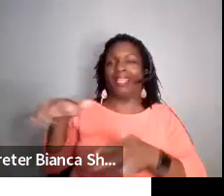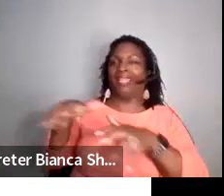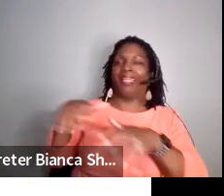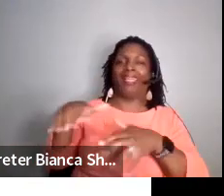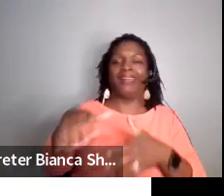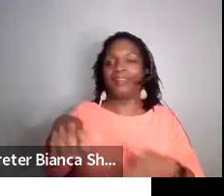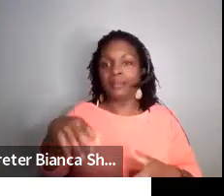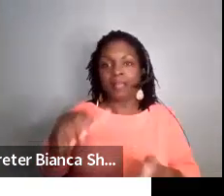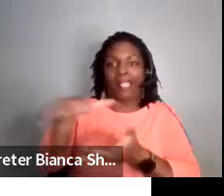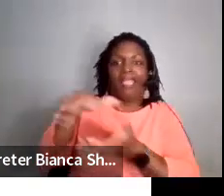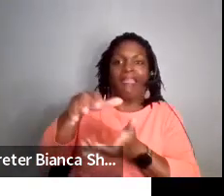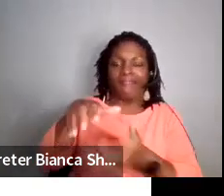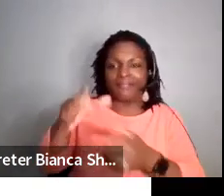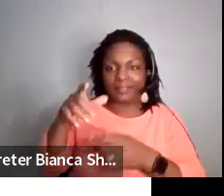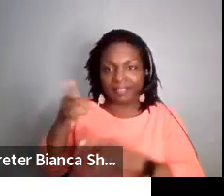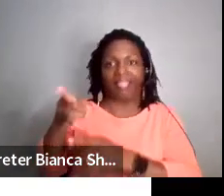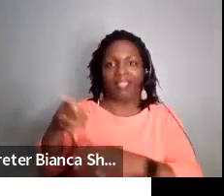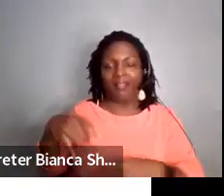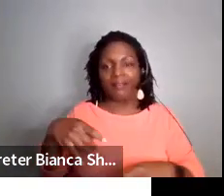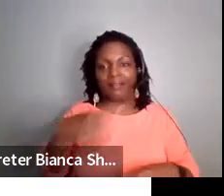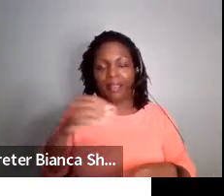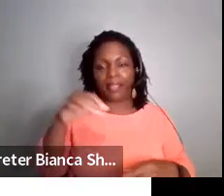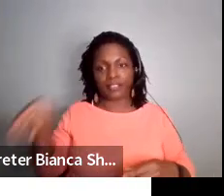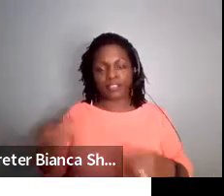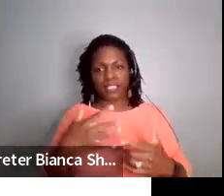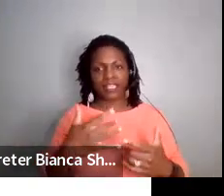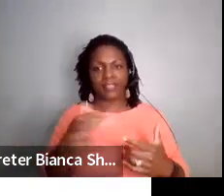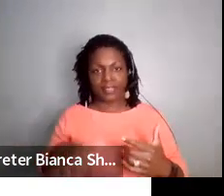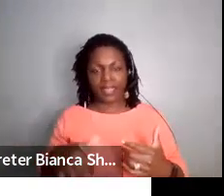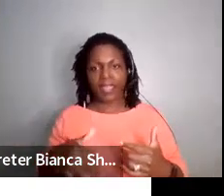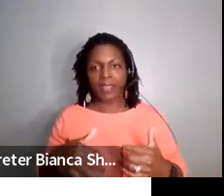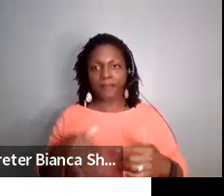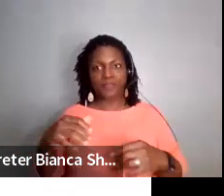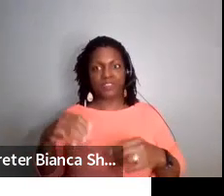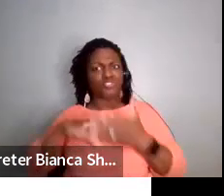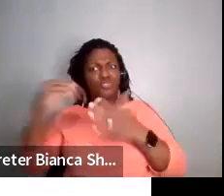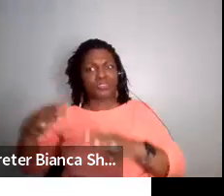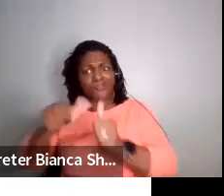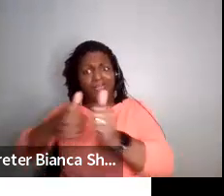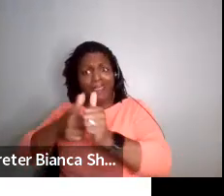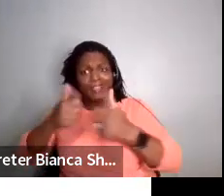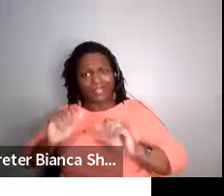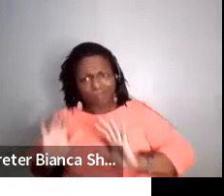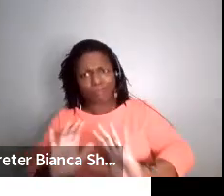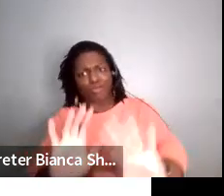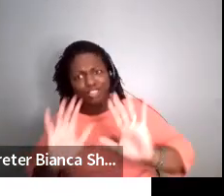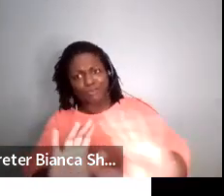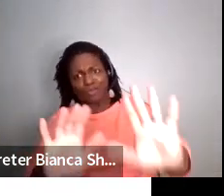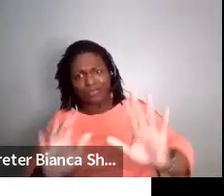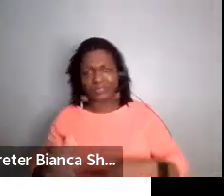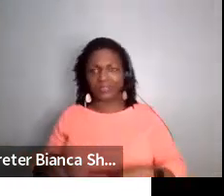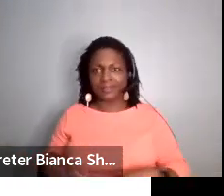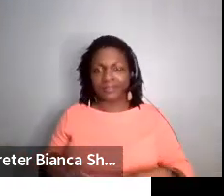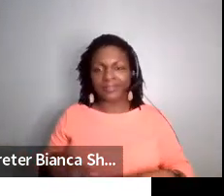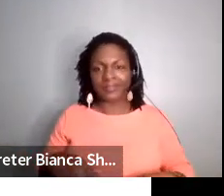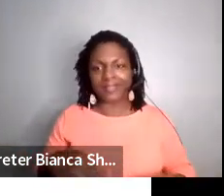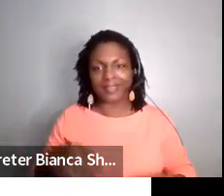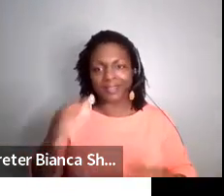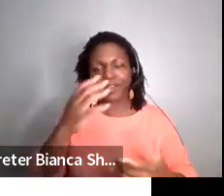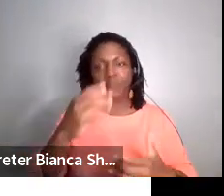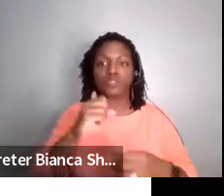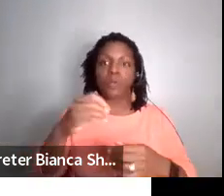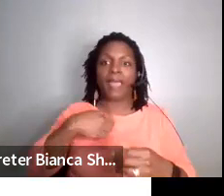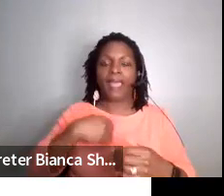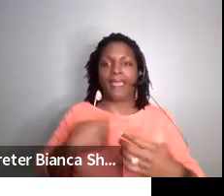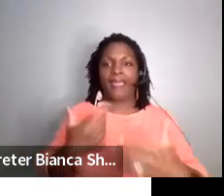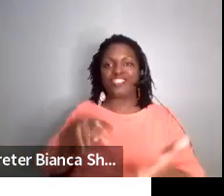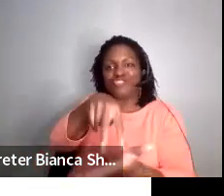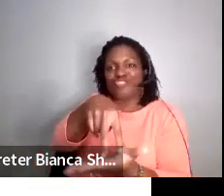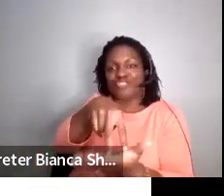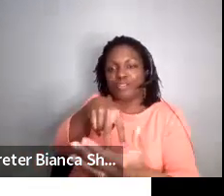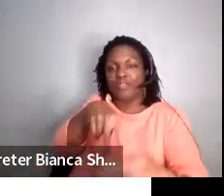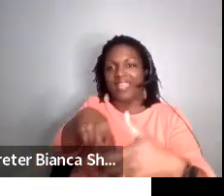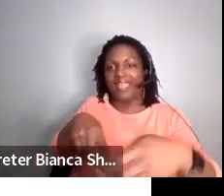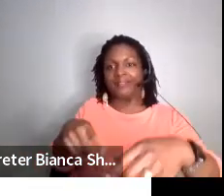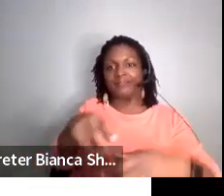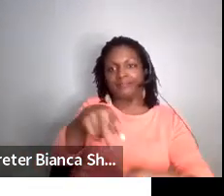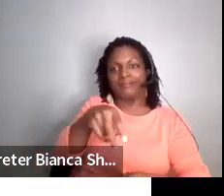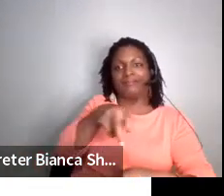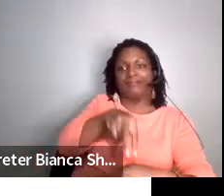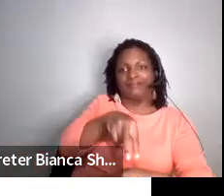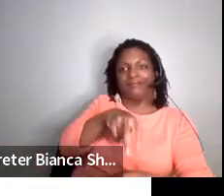So I kind of read onto her hand, and kind of helped her with a corner on that stero, so that she could hold on to the barister and then come down.